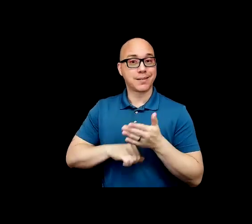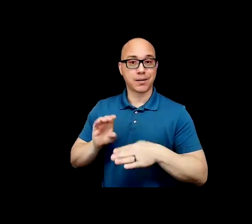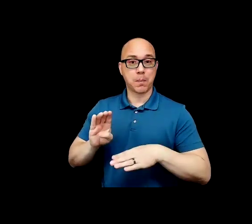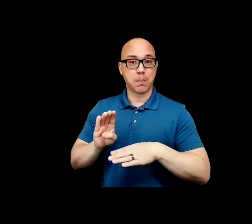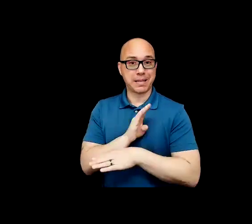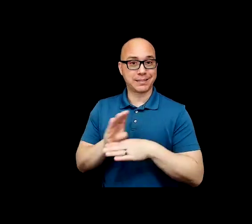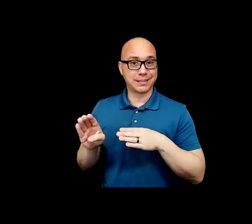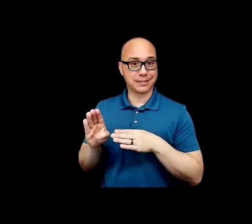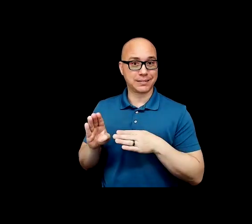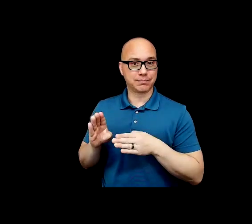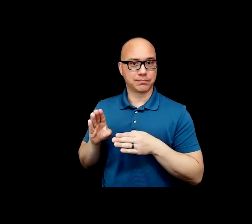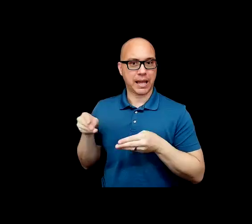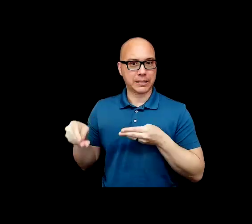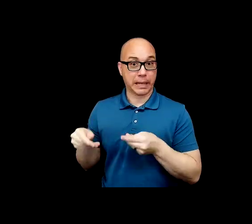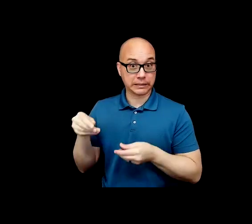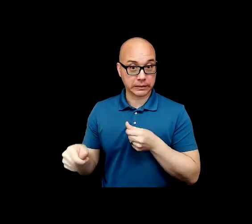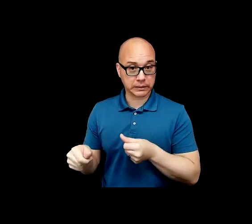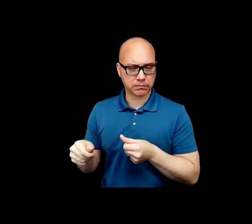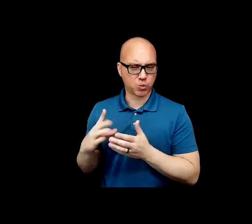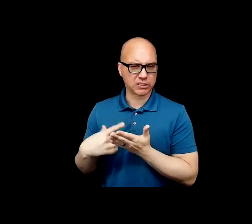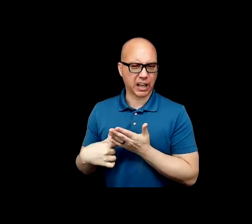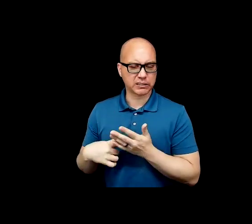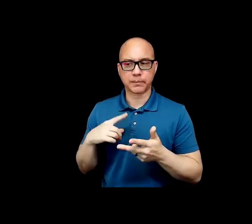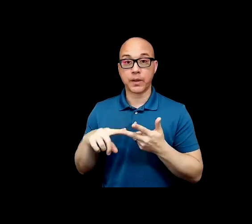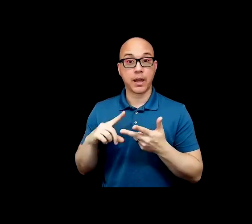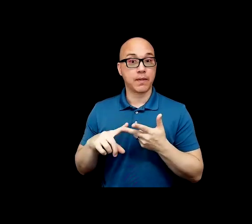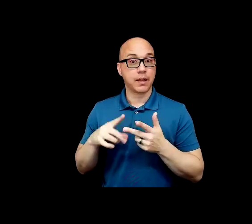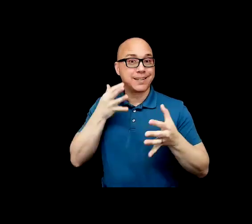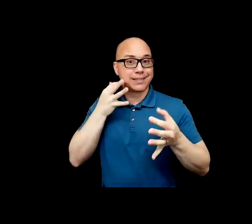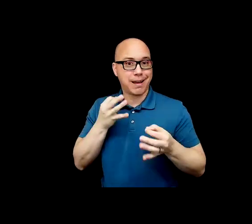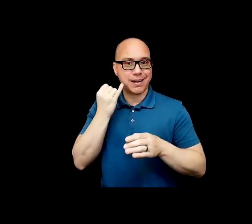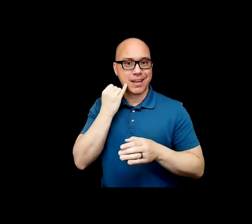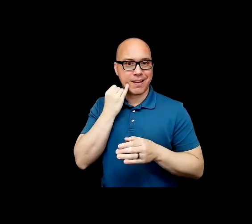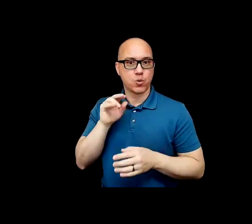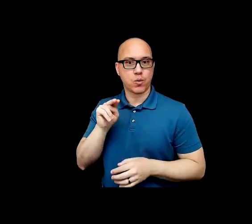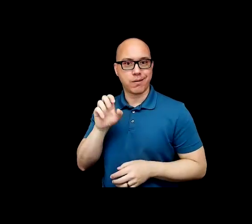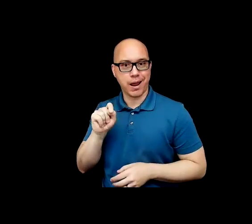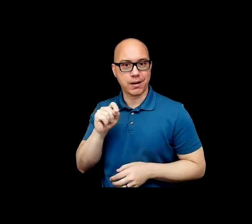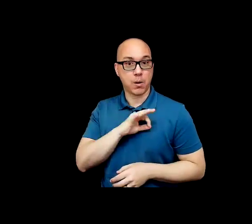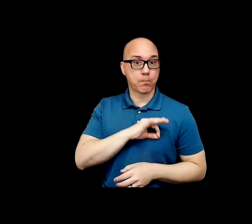which we are going to talk about, and determine your Net Profit or loss. Then that profit or loss